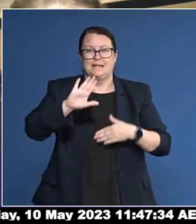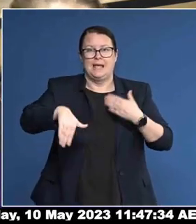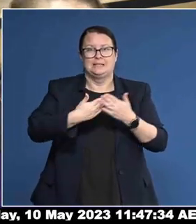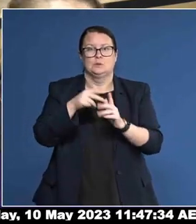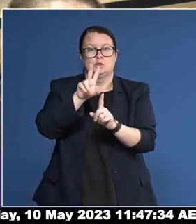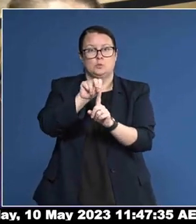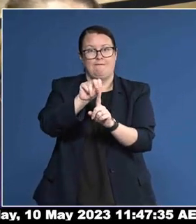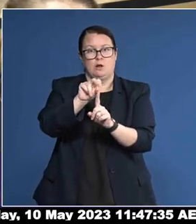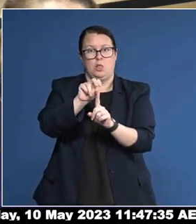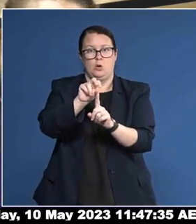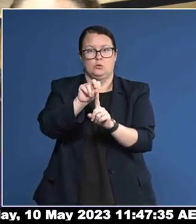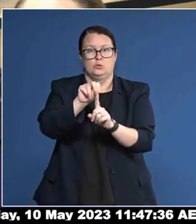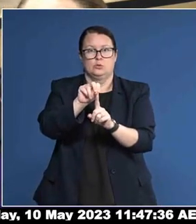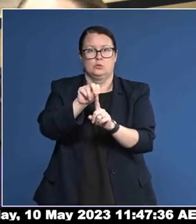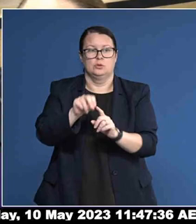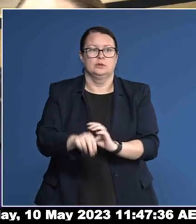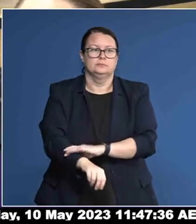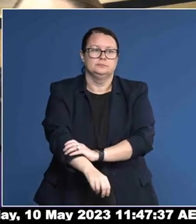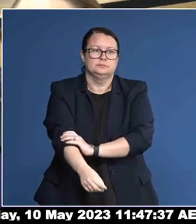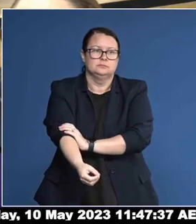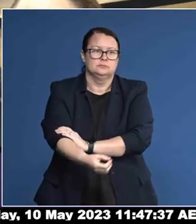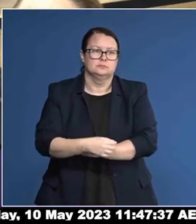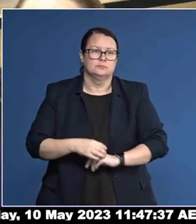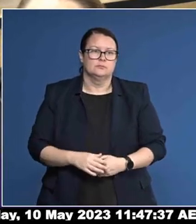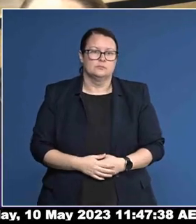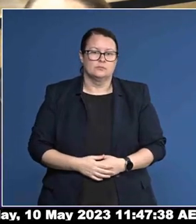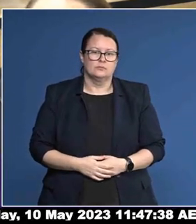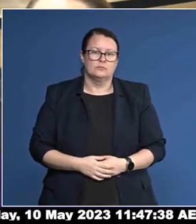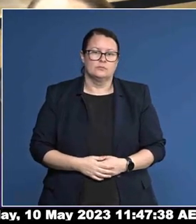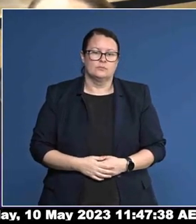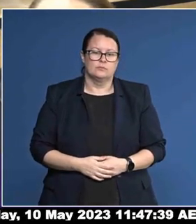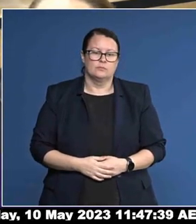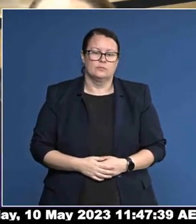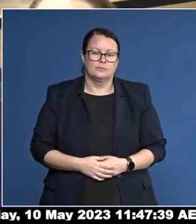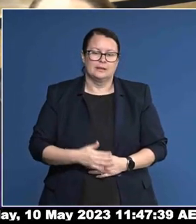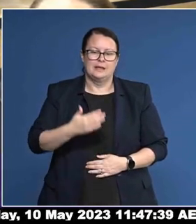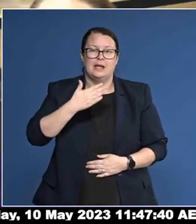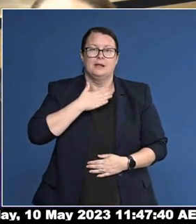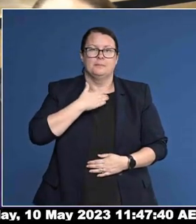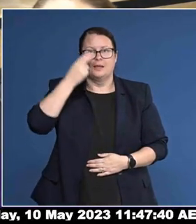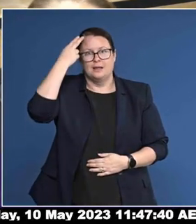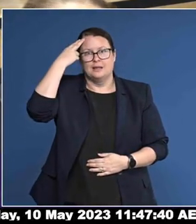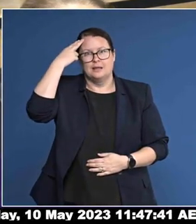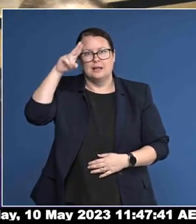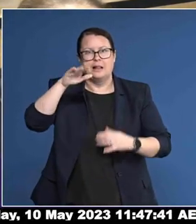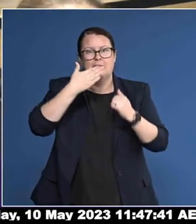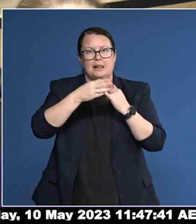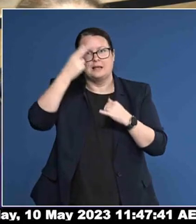And if I can just note for the parties the pronunciation of my surname is Mahony. So, it sounds like M-a-r-n-e-e.